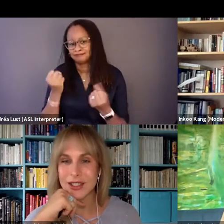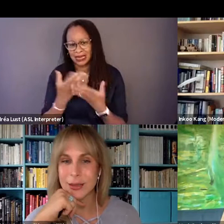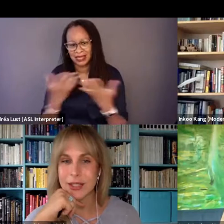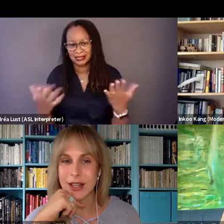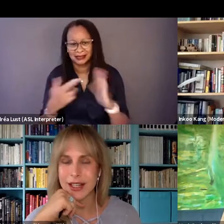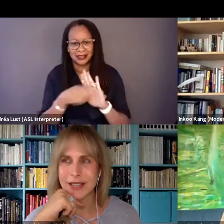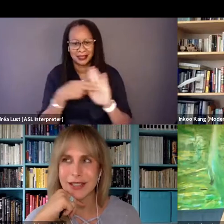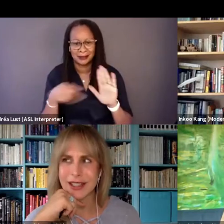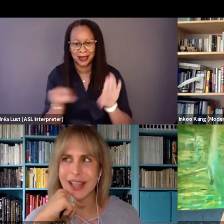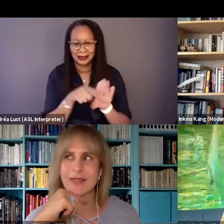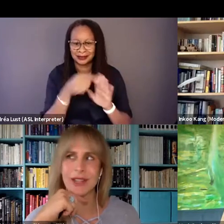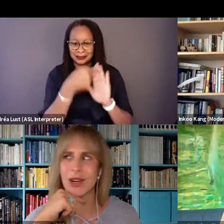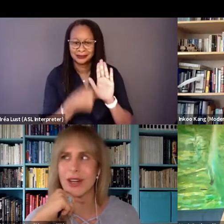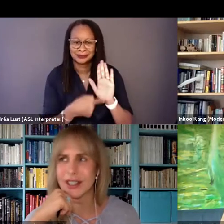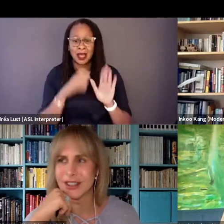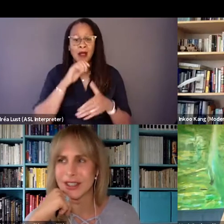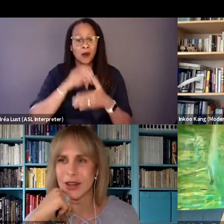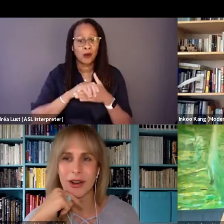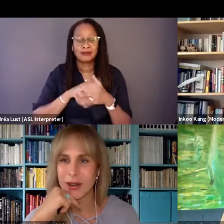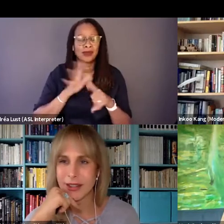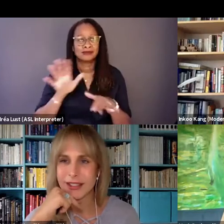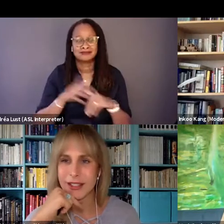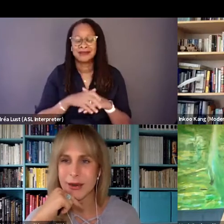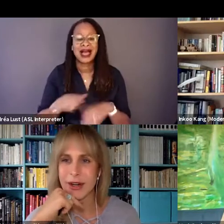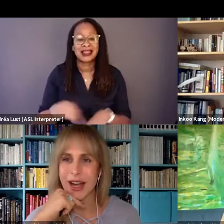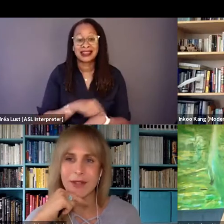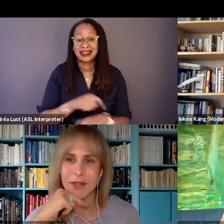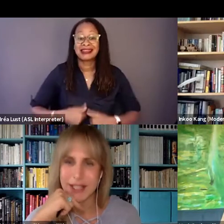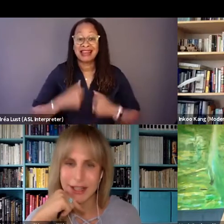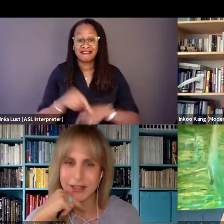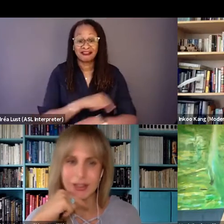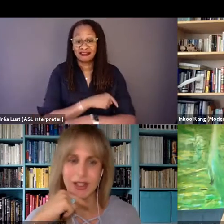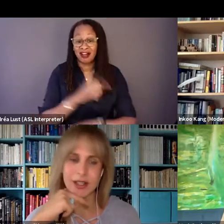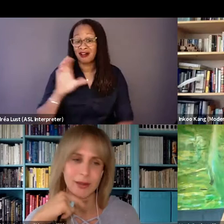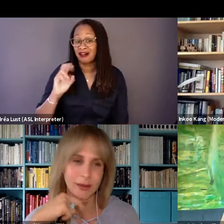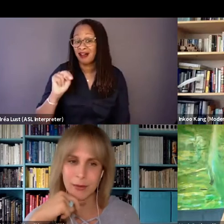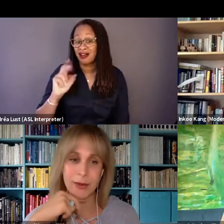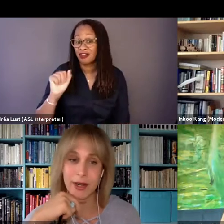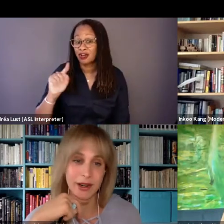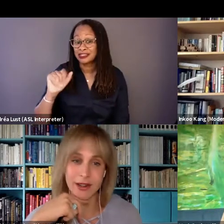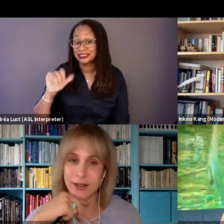She was not a lifelong con artist. After the Dale, she kind of moved on